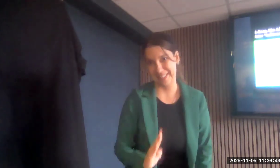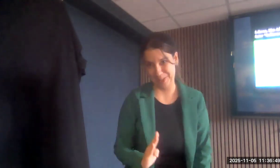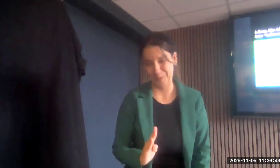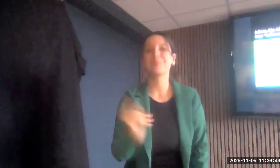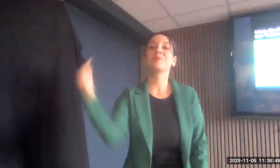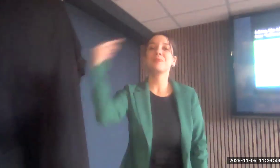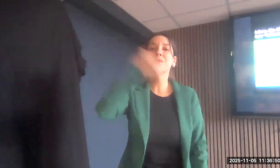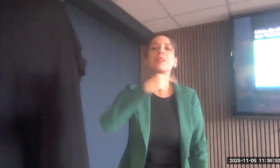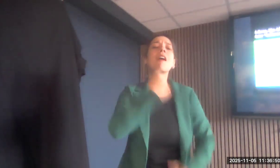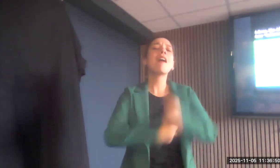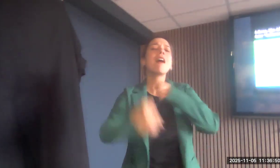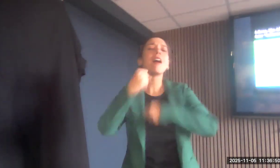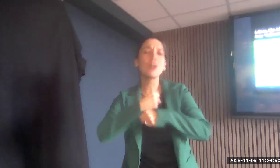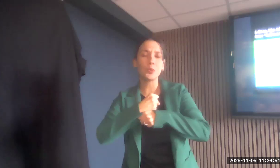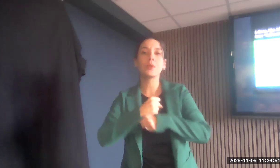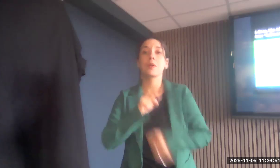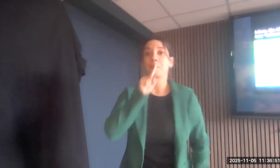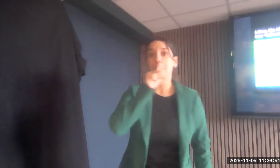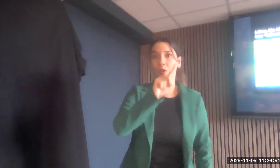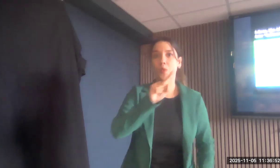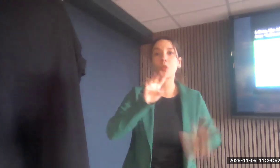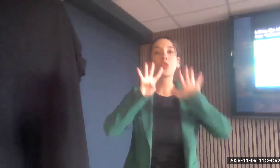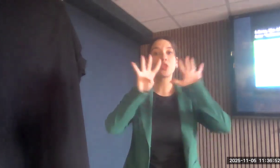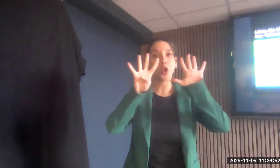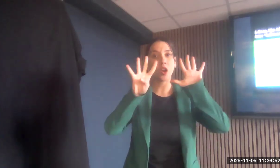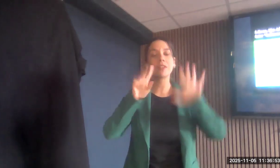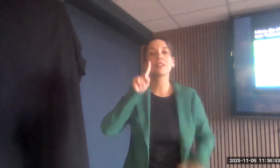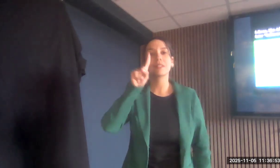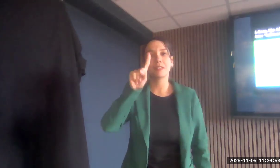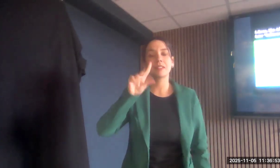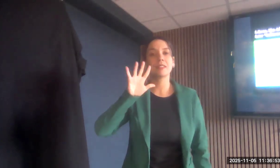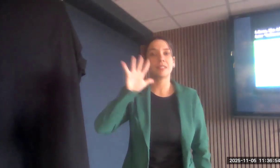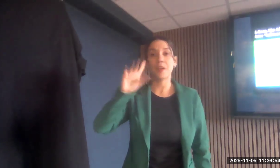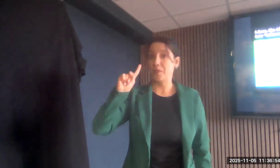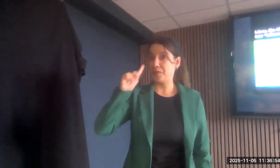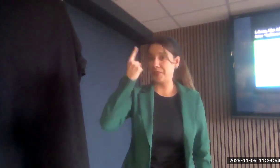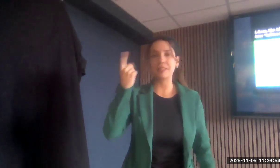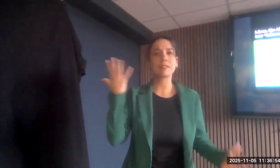And he then came to Brazil